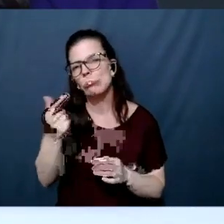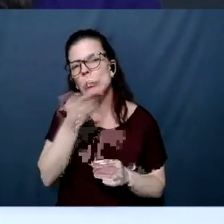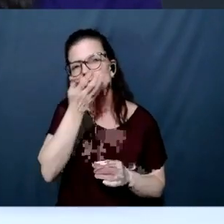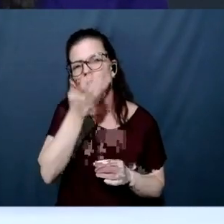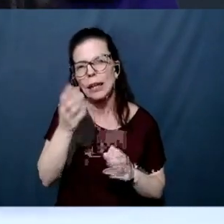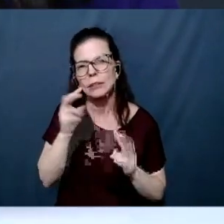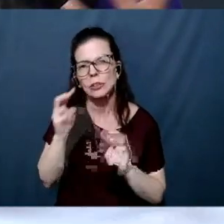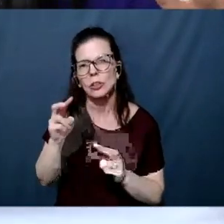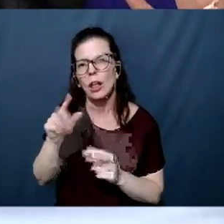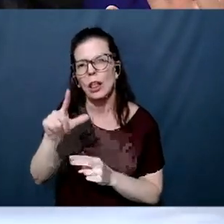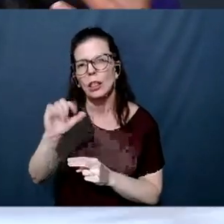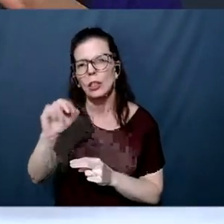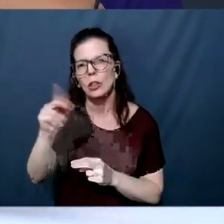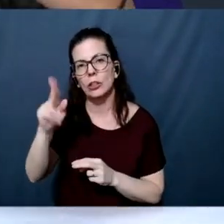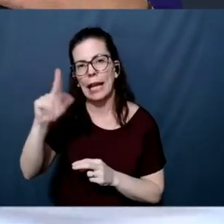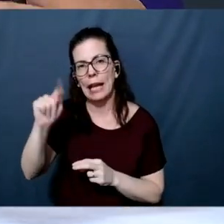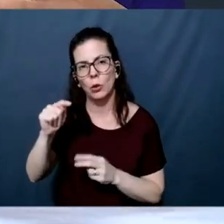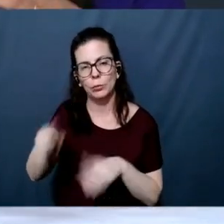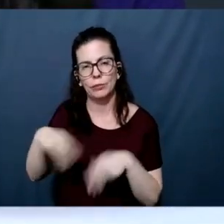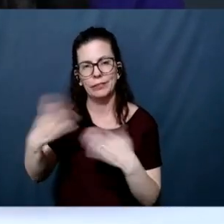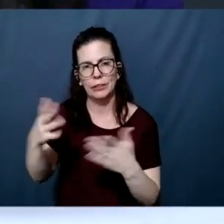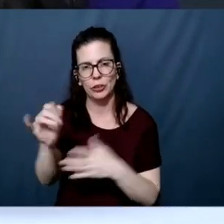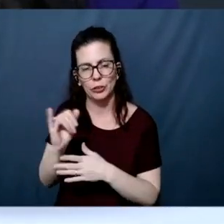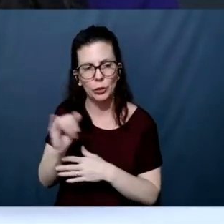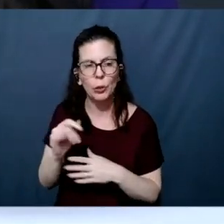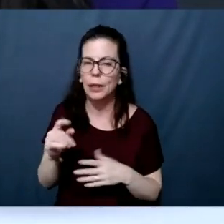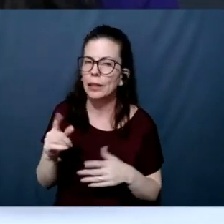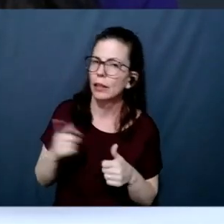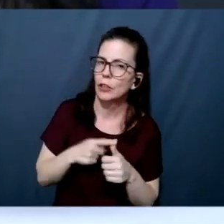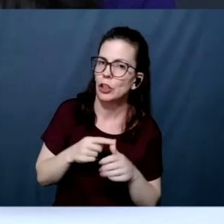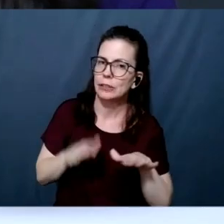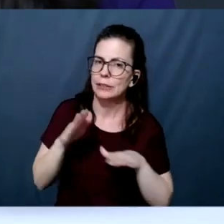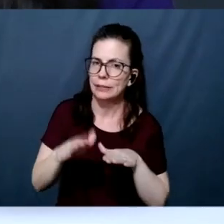And then it's the first step, so I expect that to grow. Okay, got it.